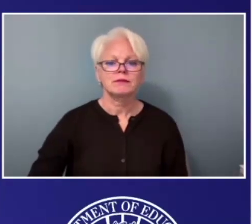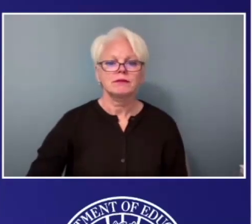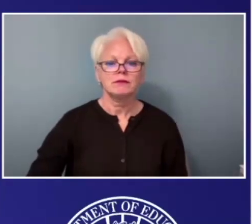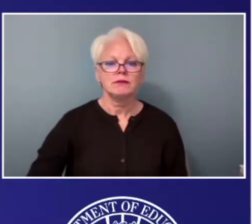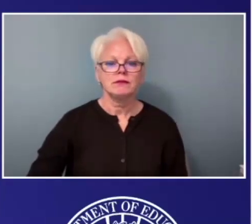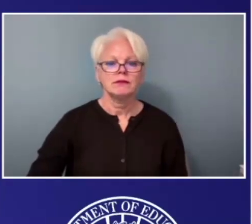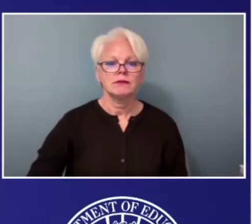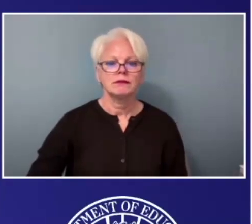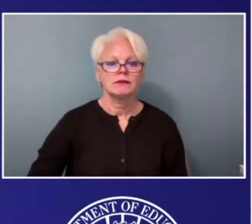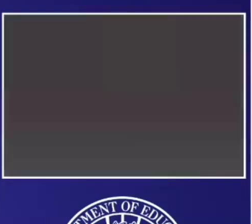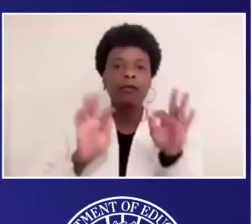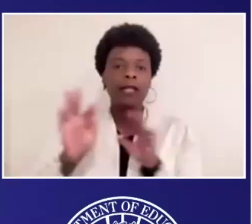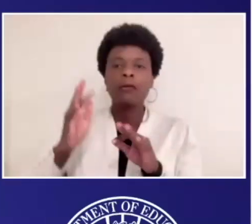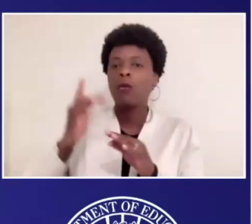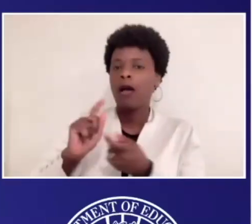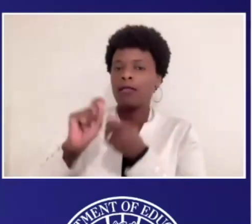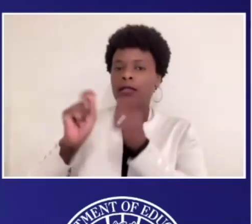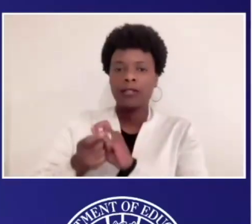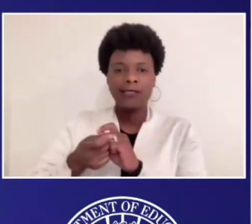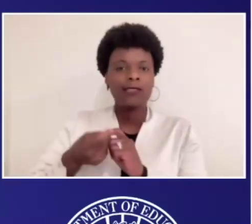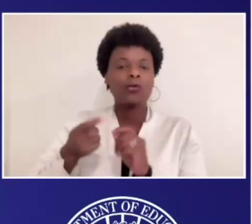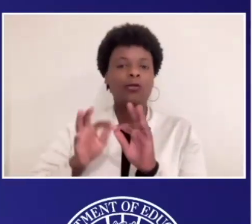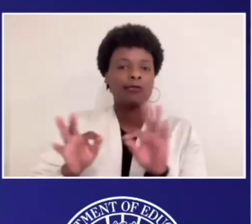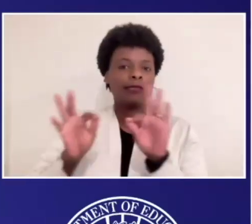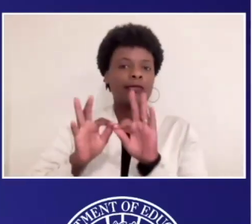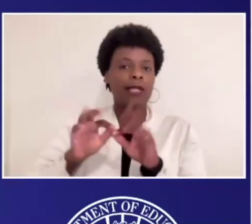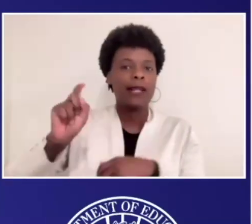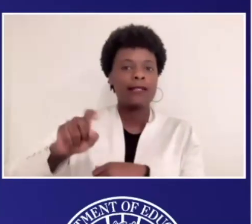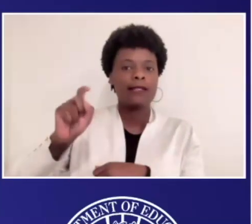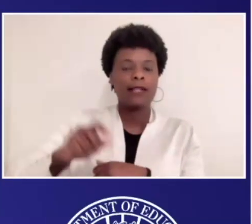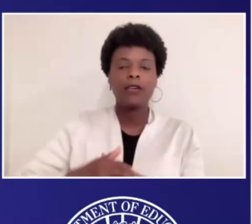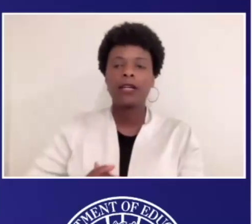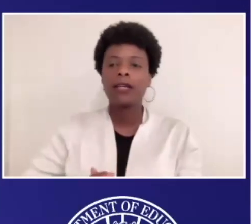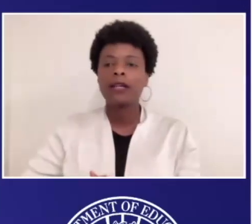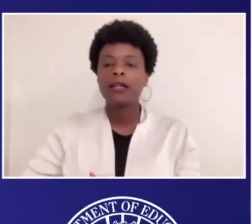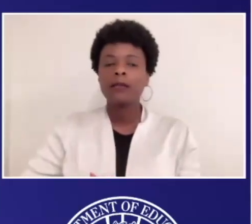about why those changes were necessary. Importantly, because we've reached